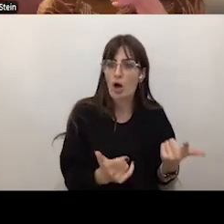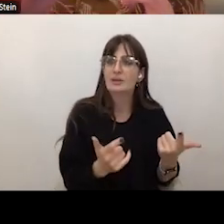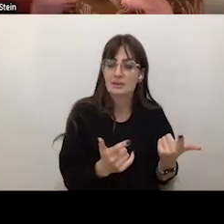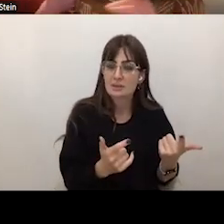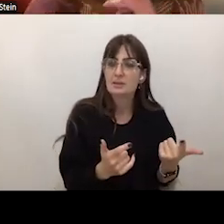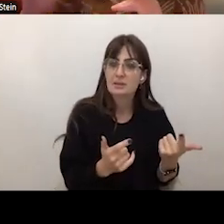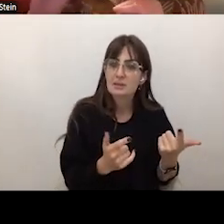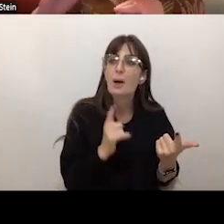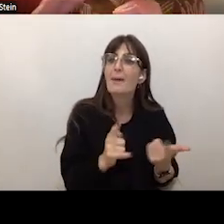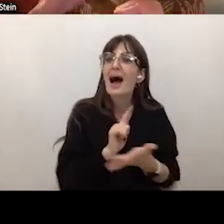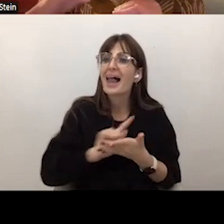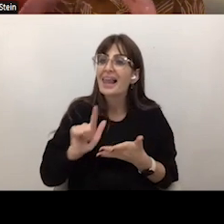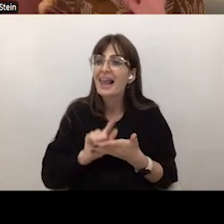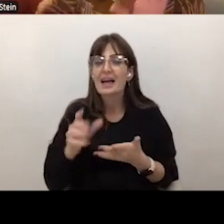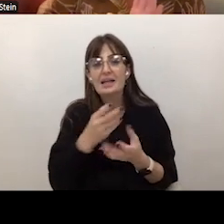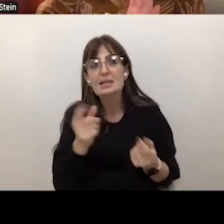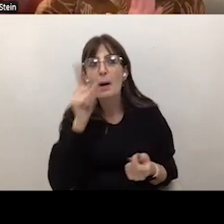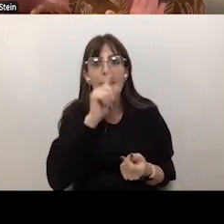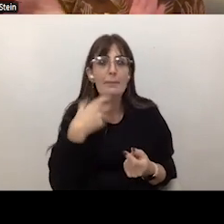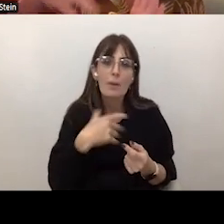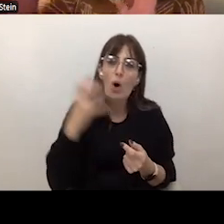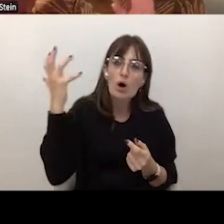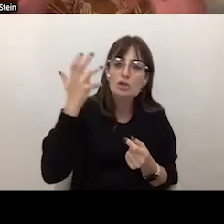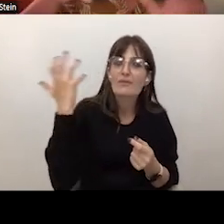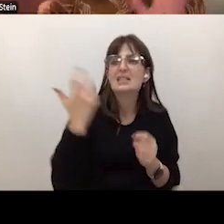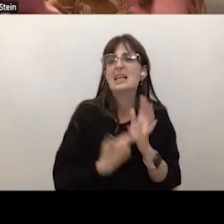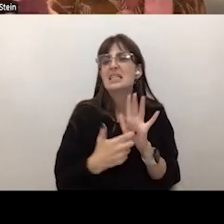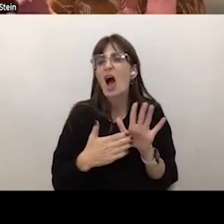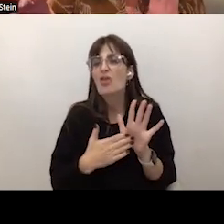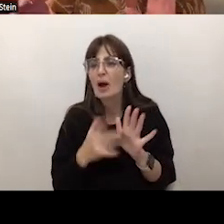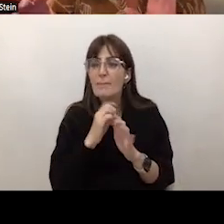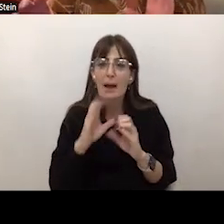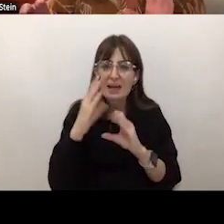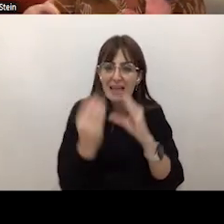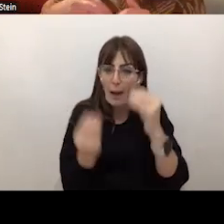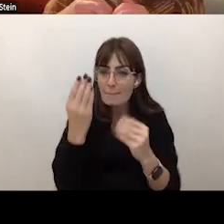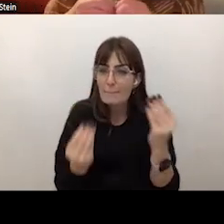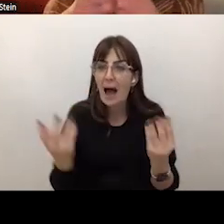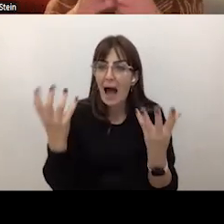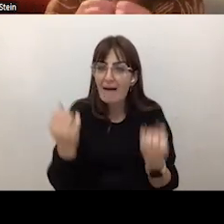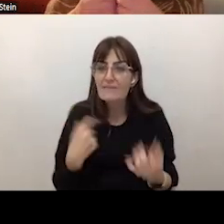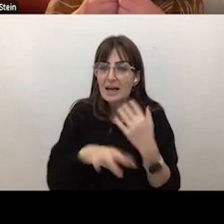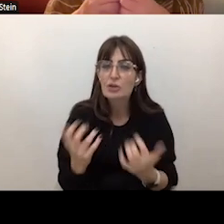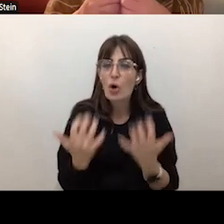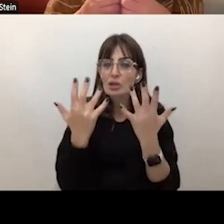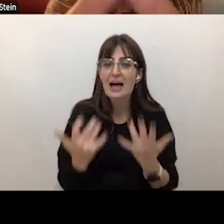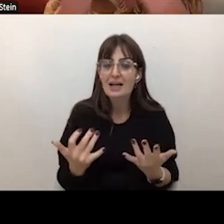it might be for those who have more sophisticated CRMs, there might be gaps in your data. Don't